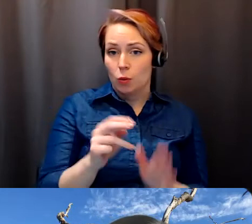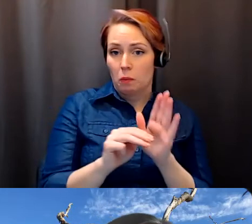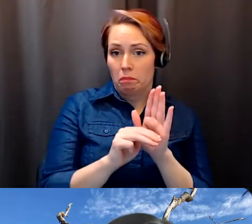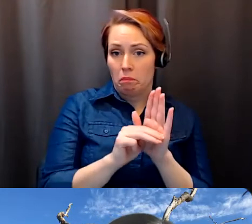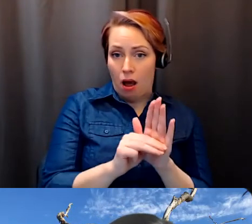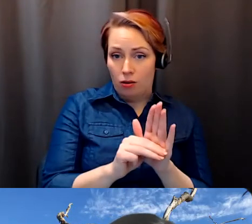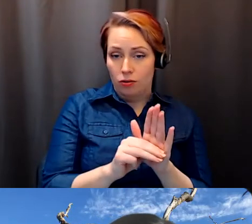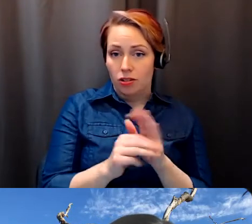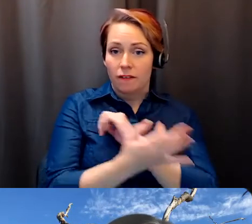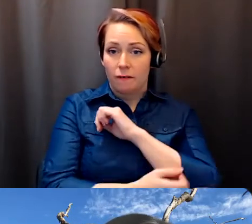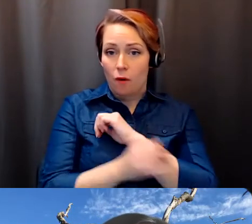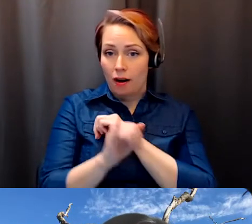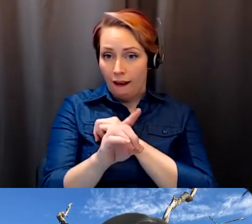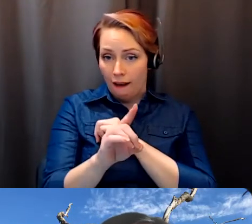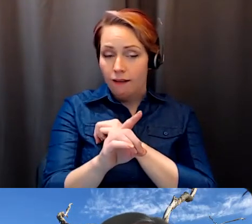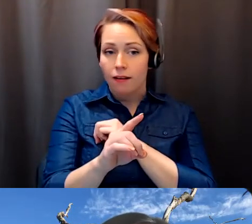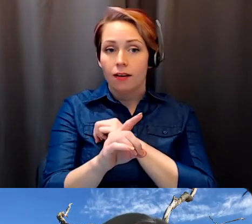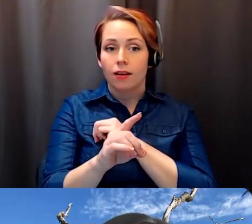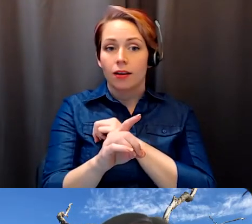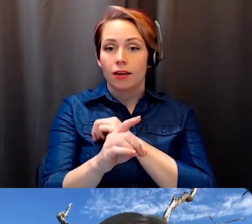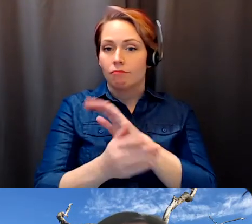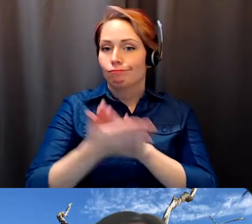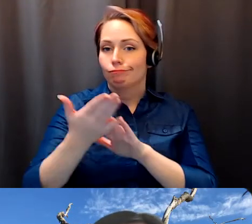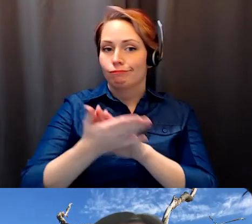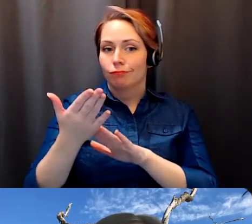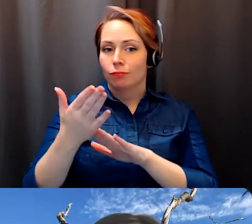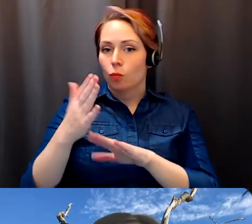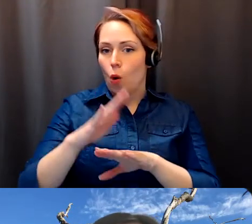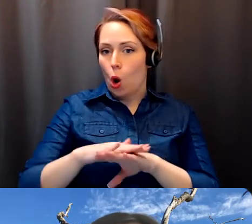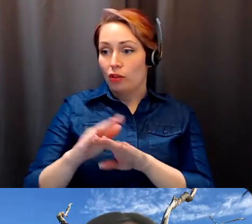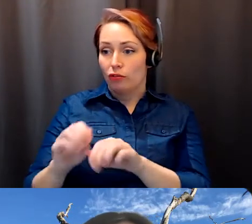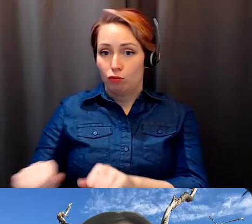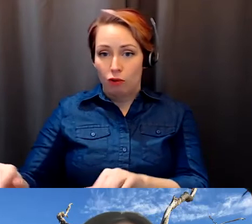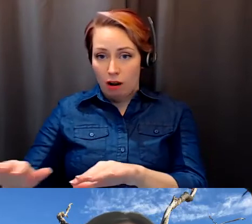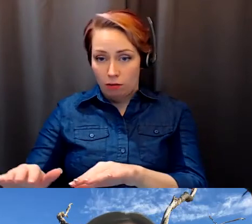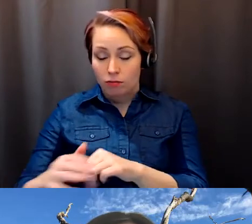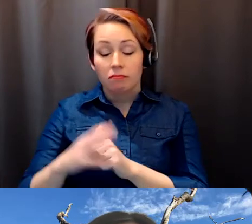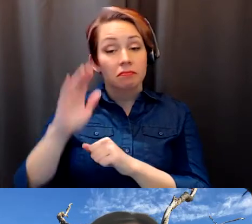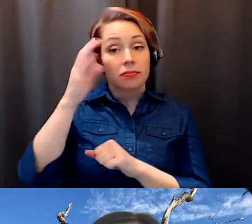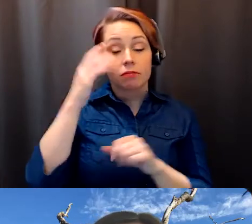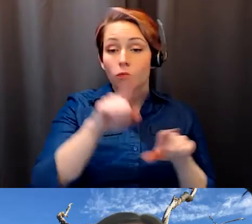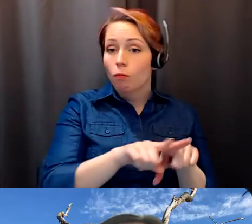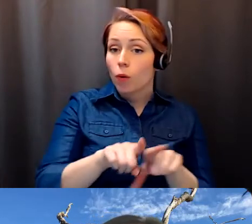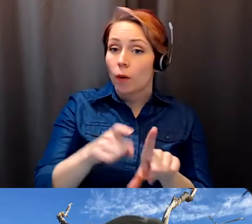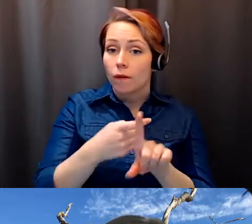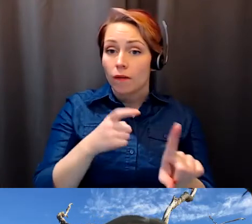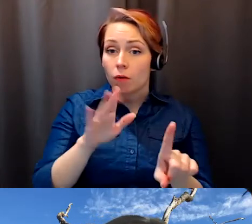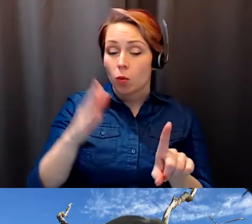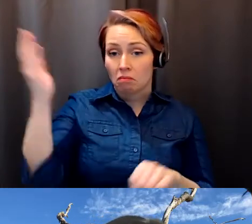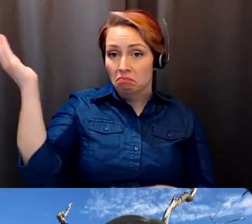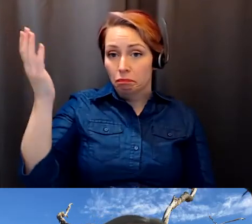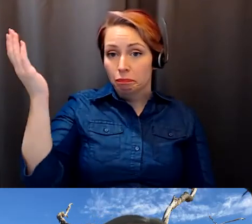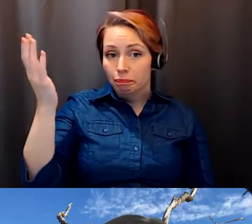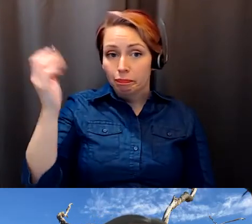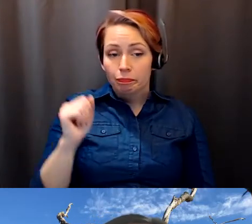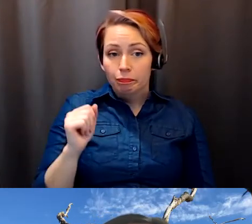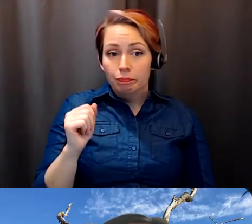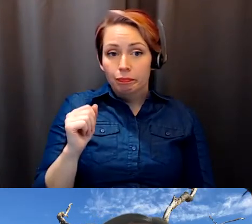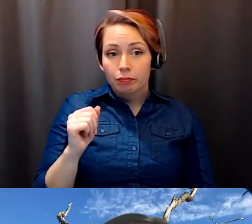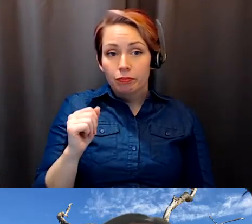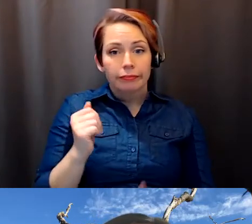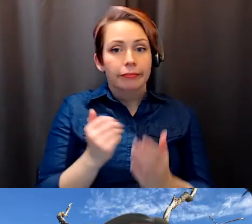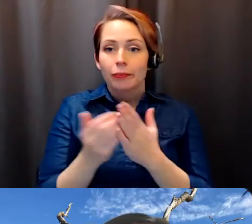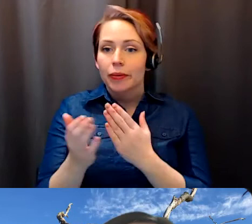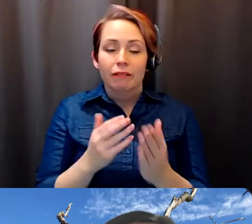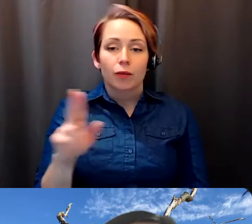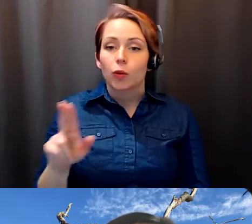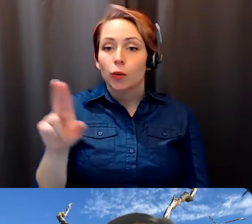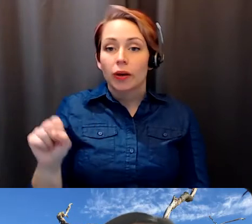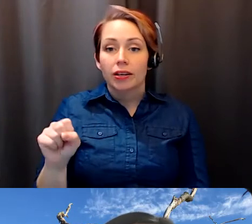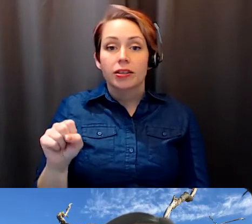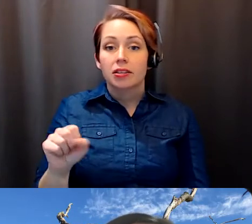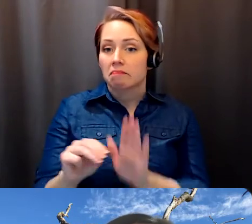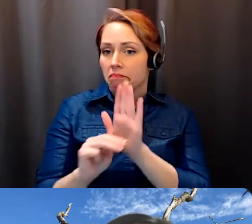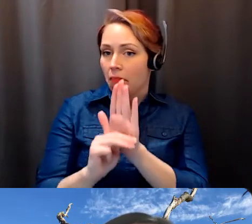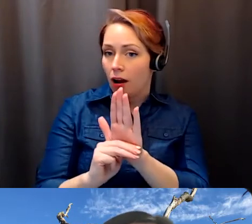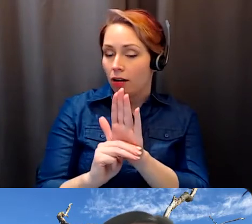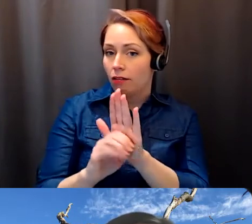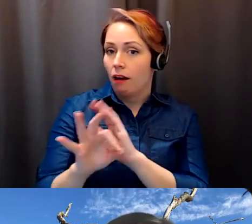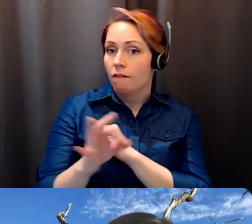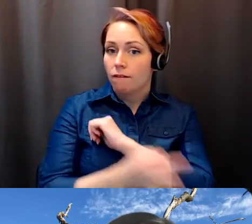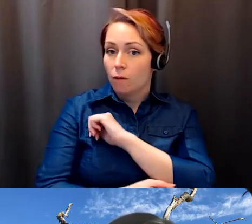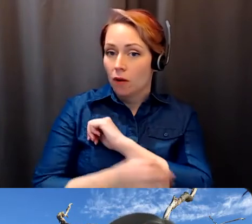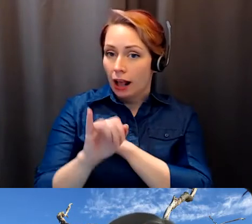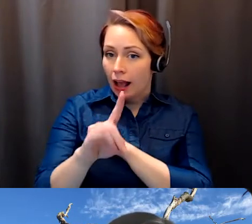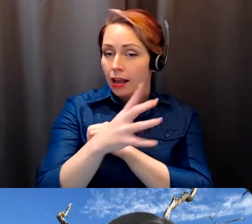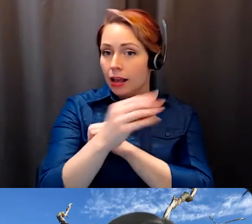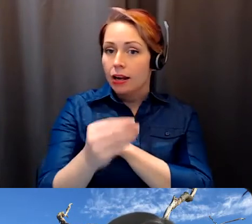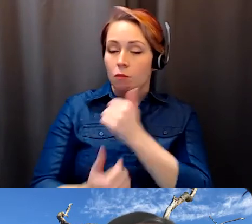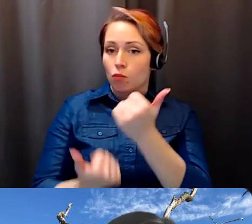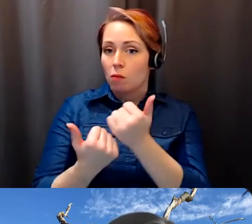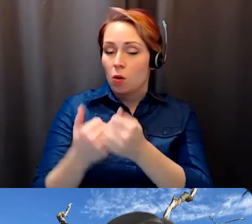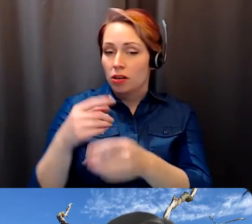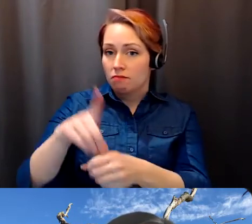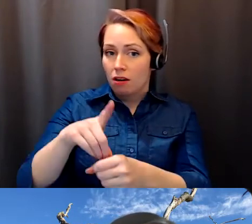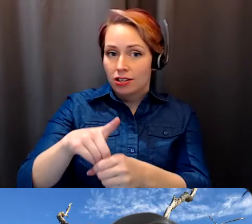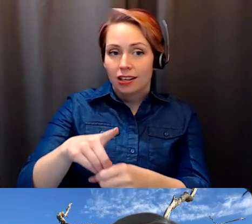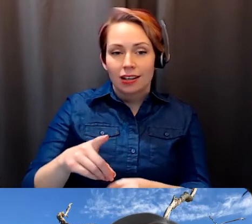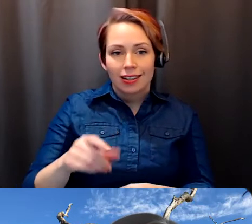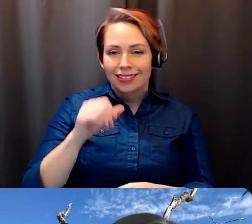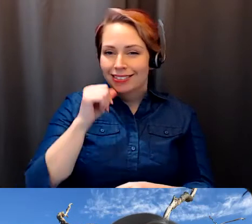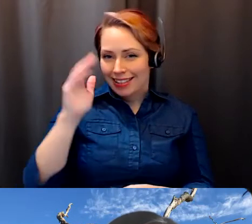Shellen Xiao Wu: foreign aid is operating on the ground, and it seems also for your presentation that whatever the US model of foreign aid and promoting democracy, this is a does not seem to be translating on the ground.